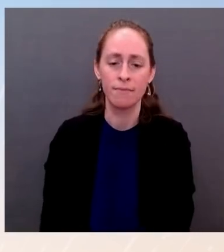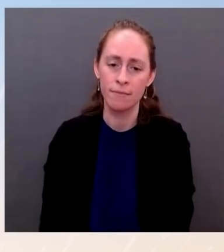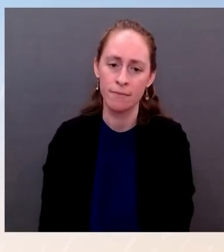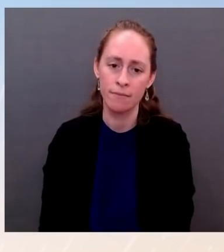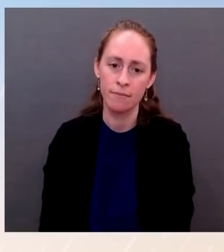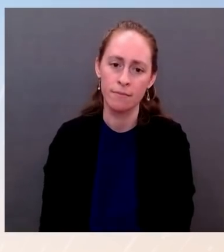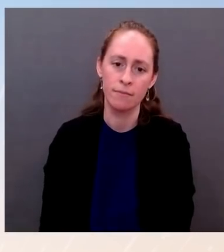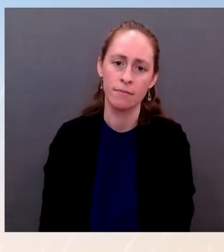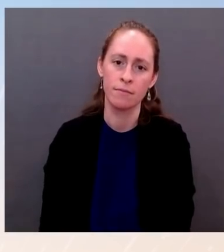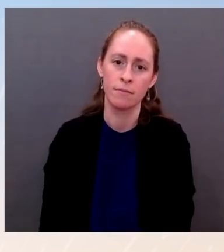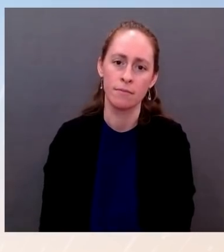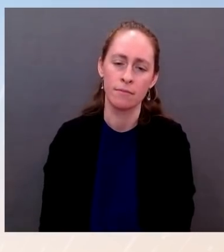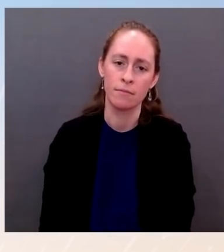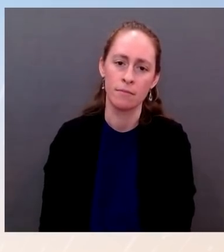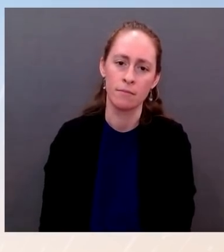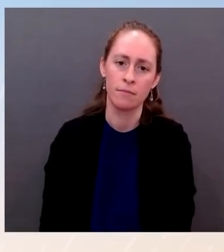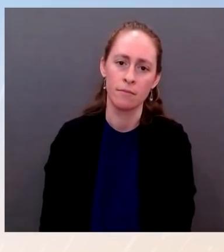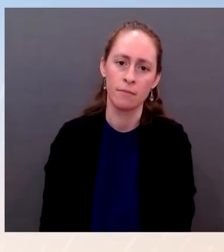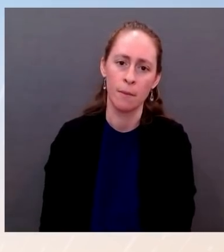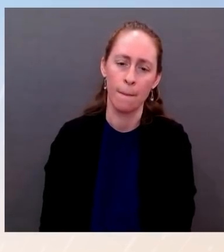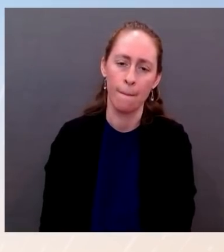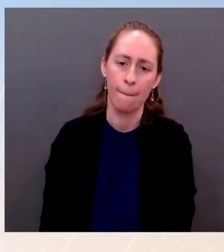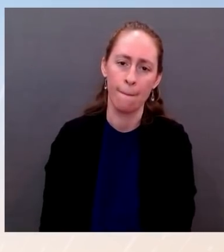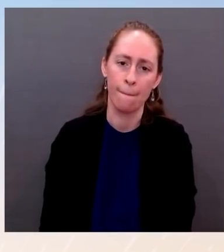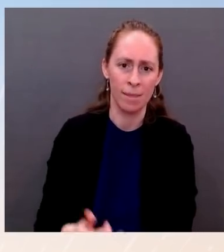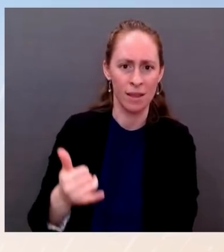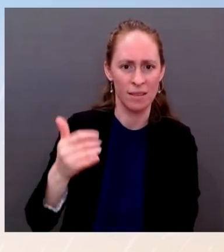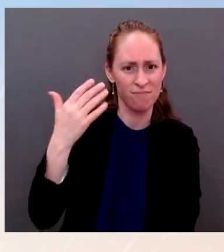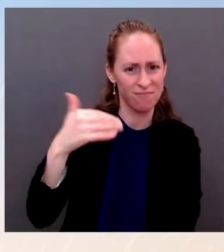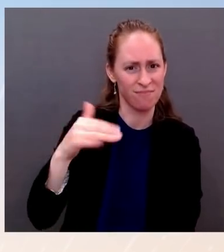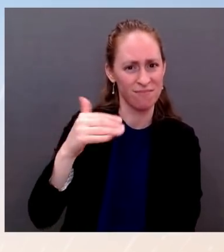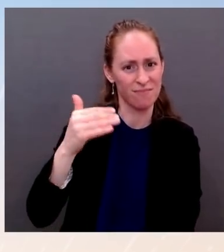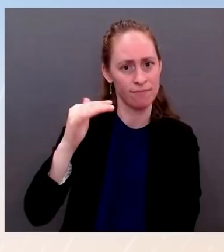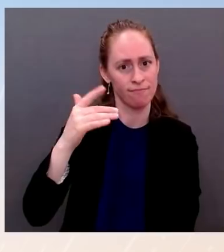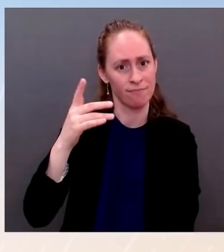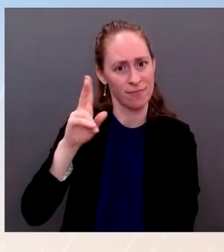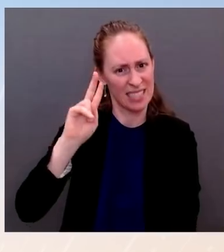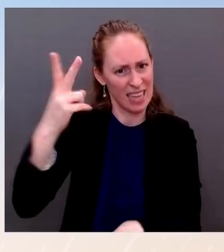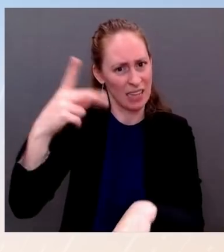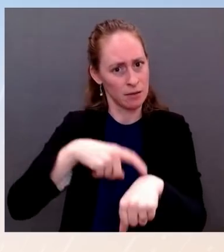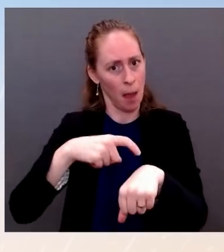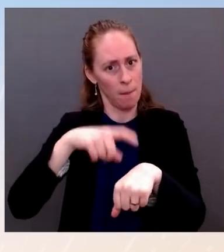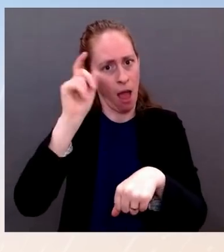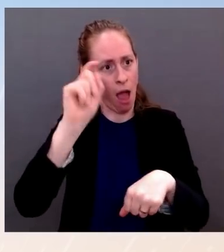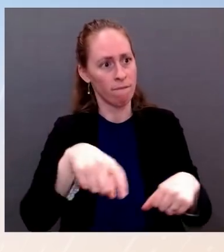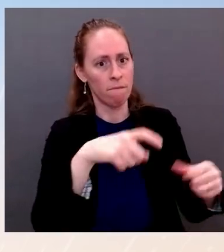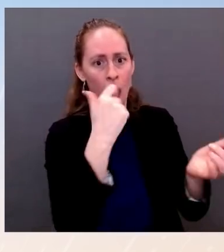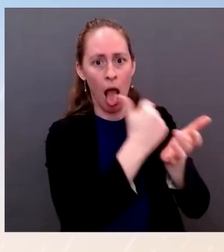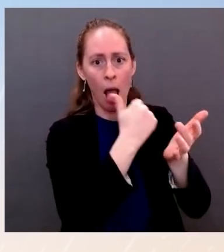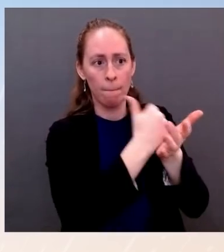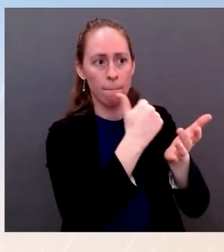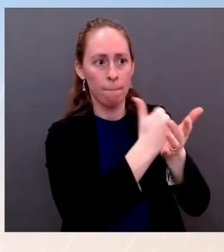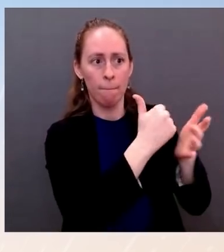Ms. Psaki: It's not actually an "evacuation." To be clear, American citizens can depart Ukraine. There are means of departing Ukraine.